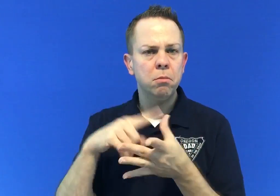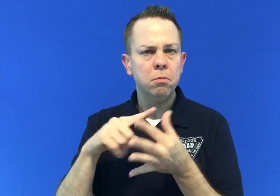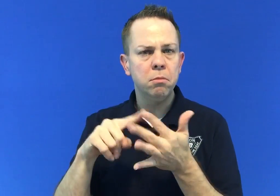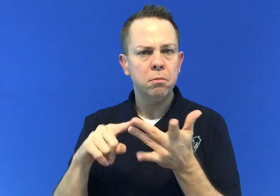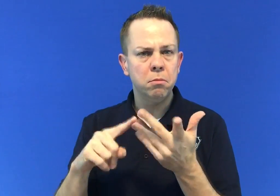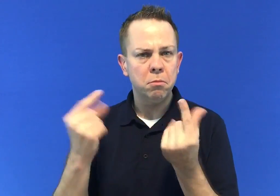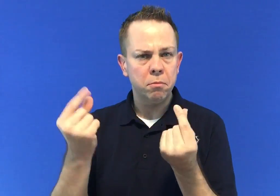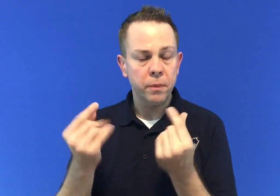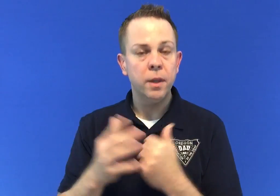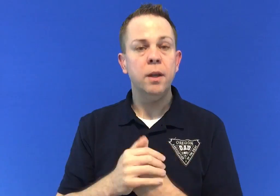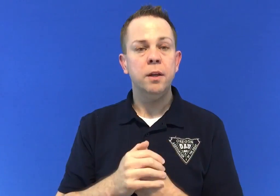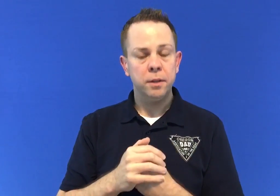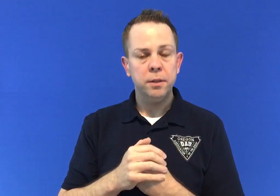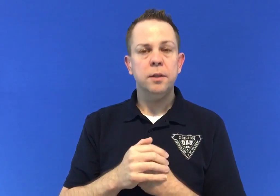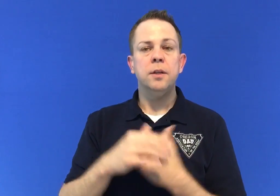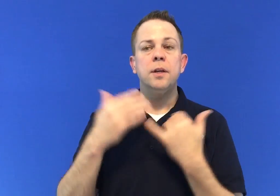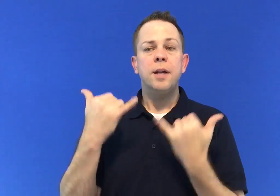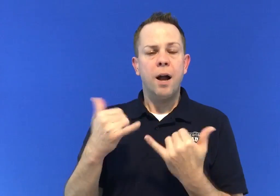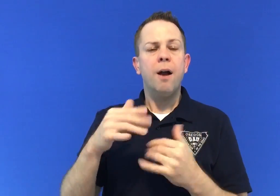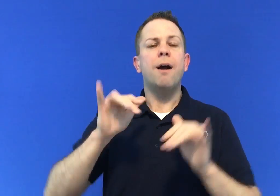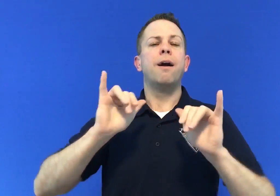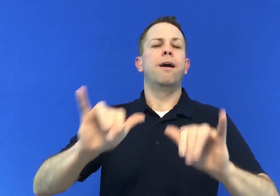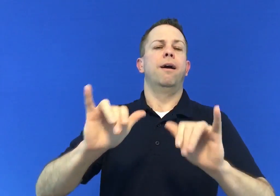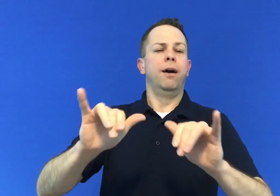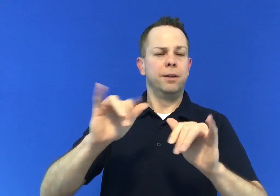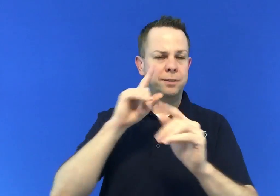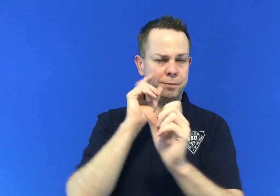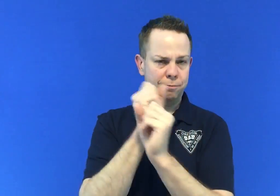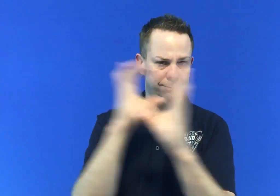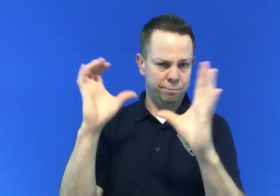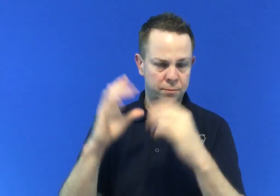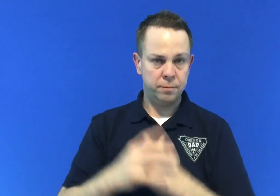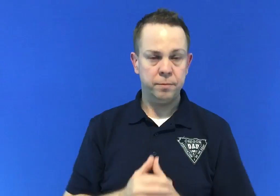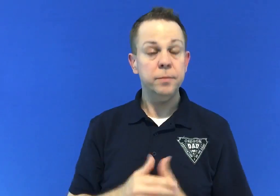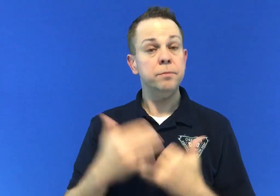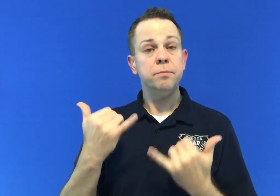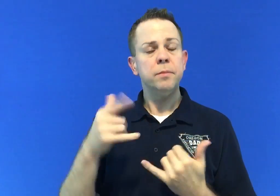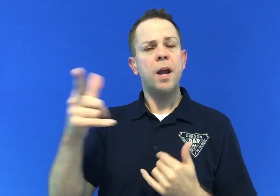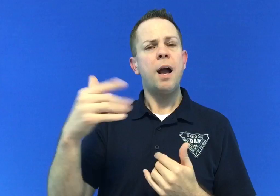We were curious about those bills. Now we have an idea of what they are proposing.